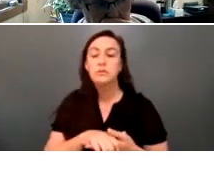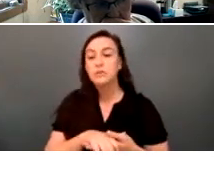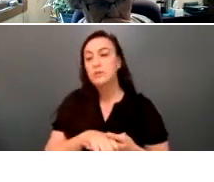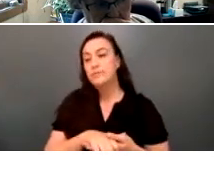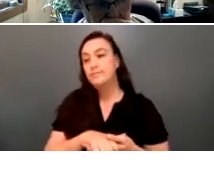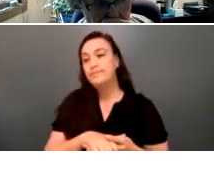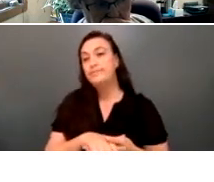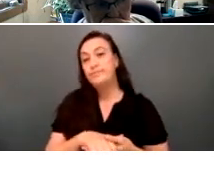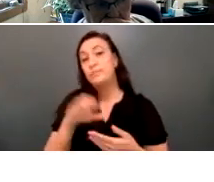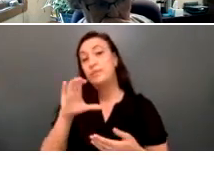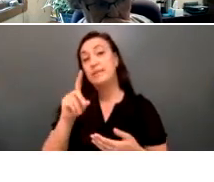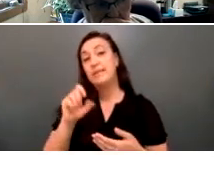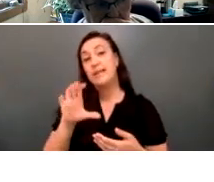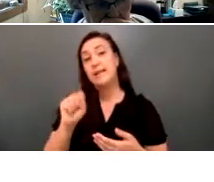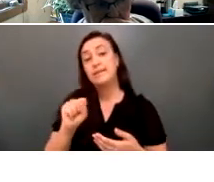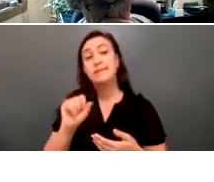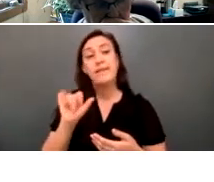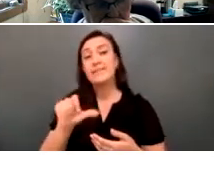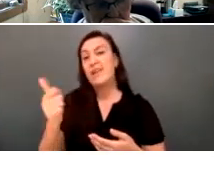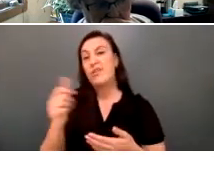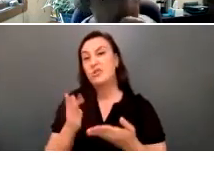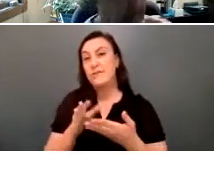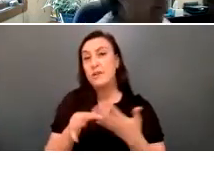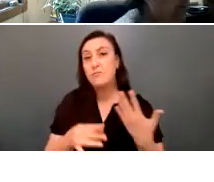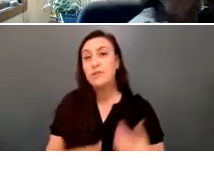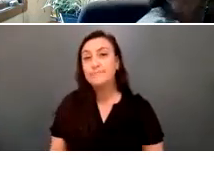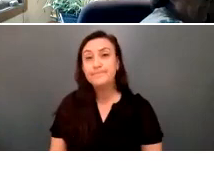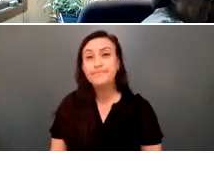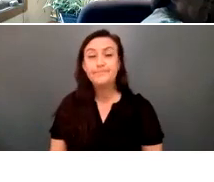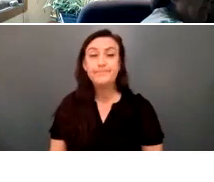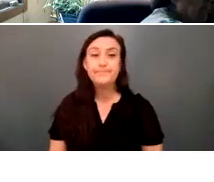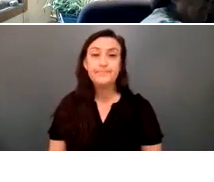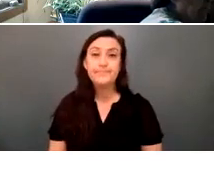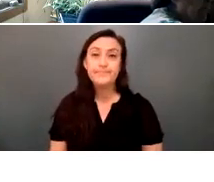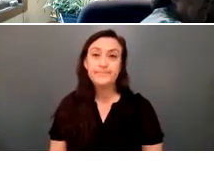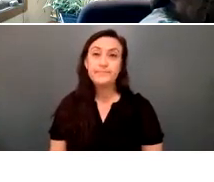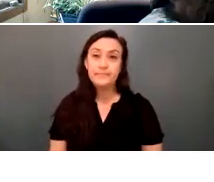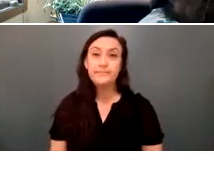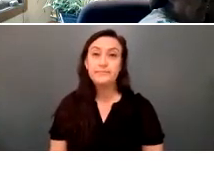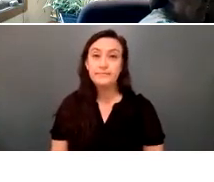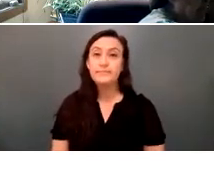But CCS is just a it's another service option for people. Thanks Ryan, I see another question came